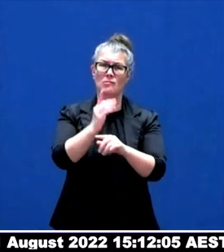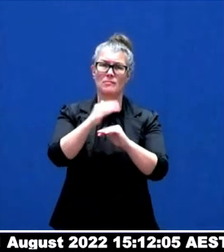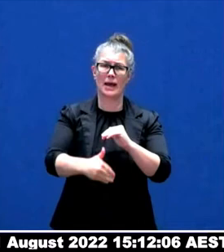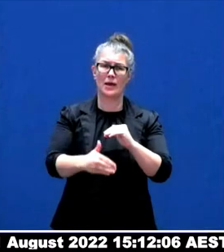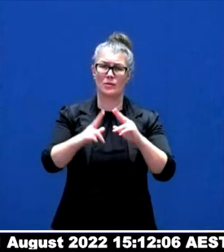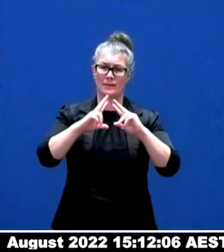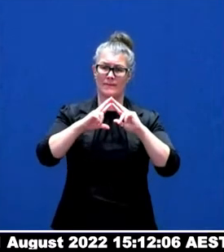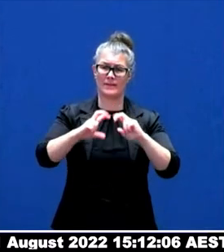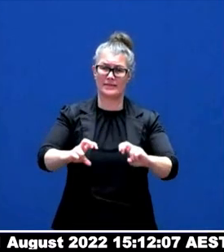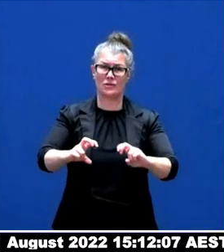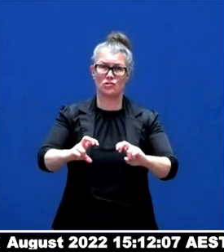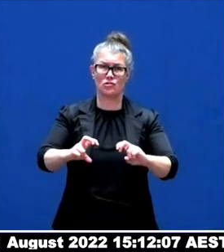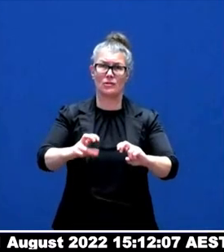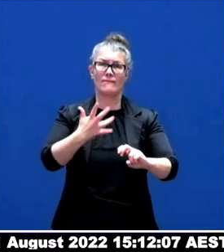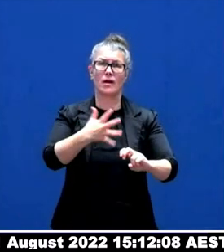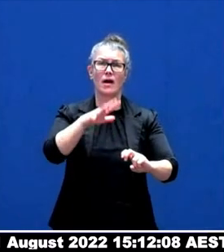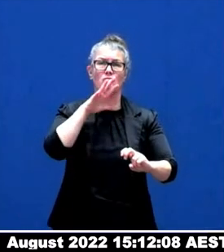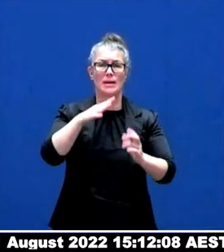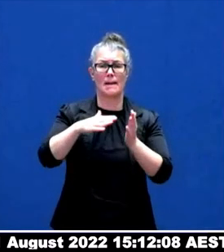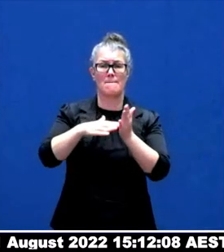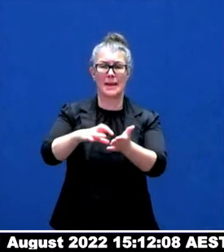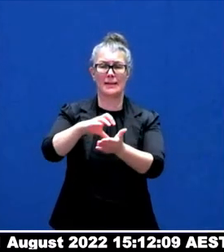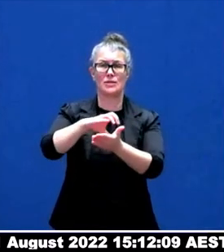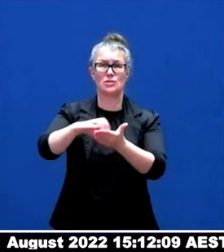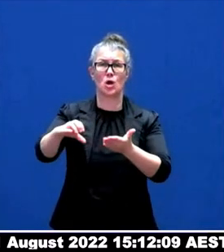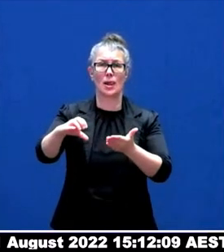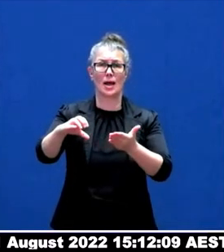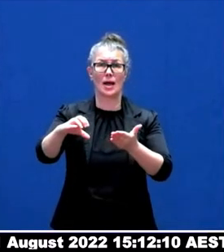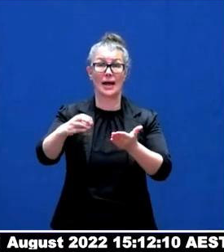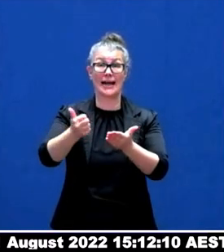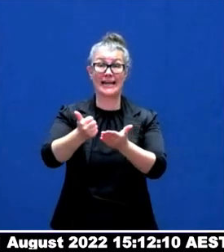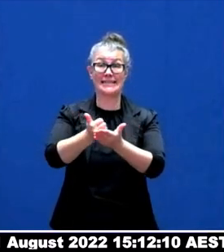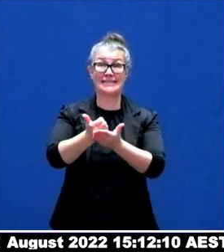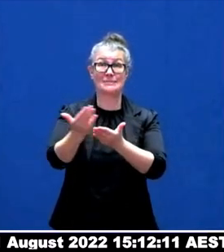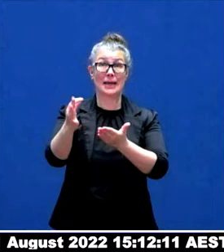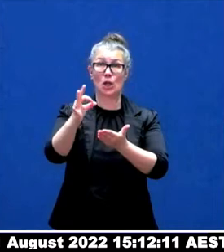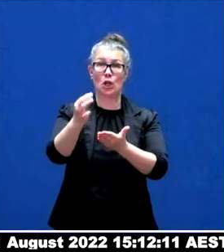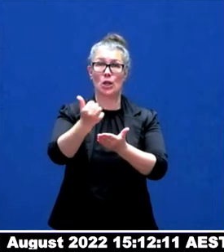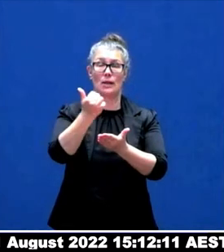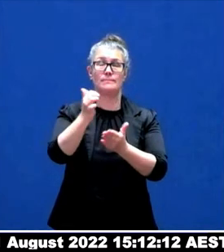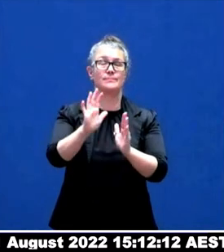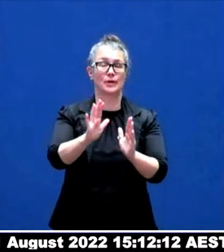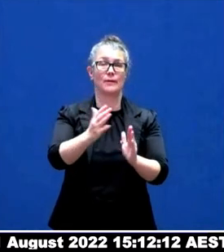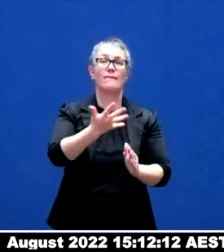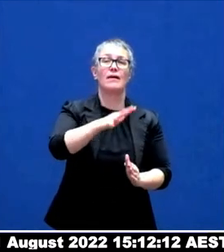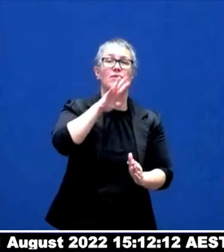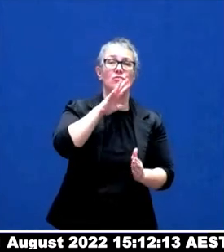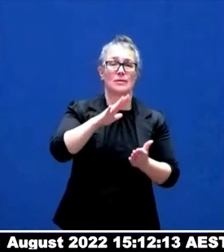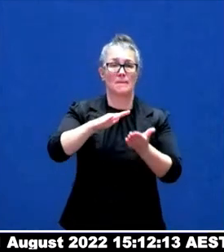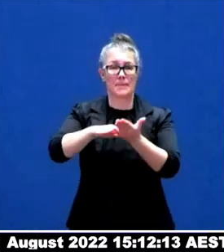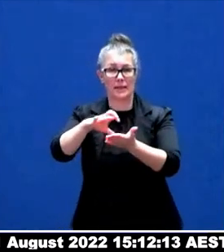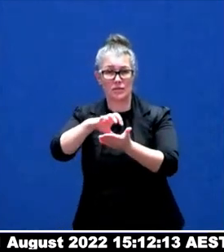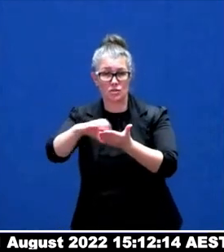of a $500 million under-spend - $500 million SDA under-spend.